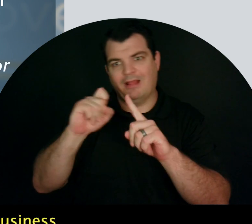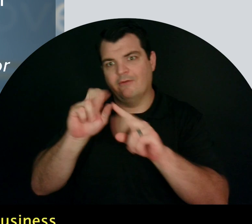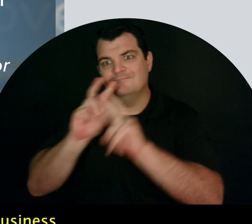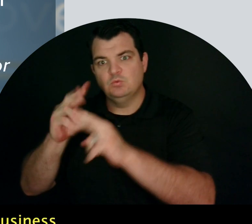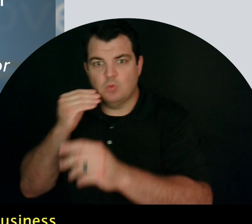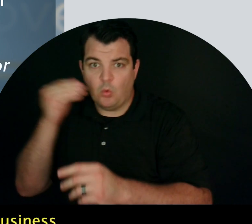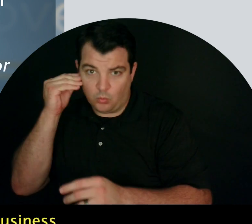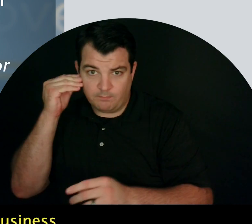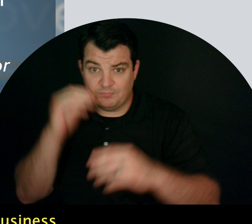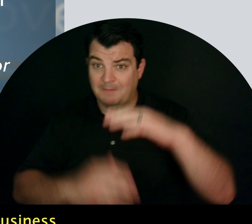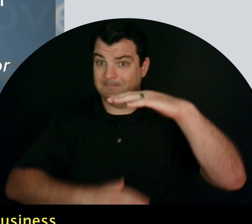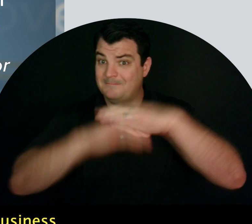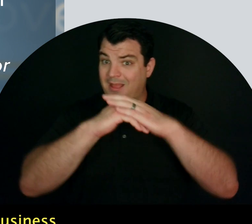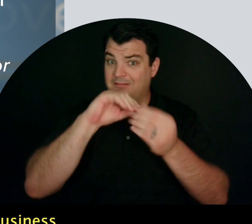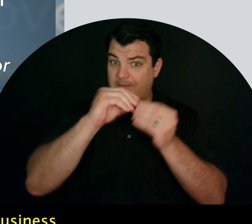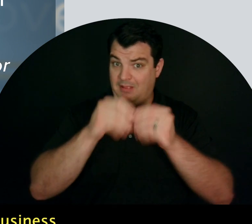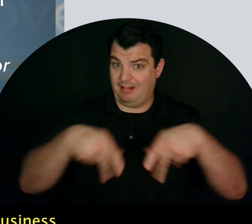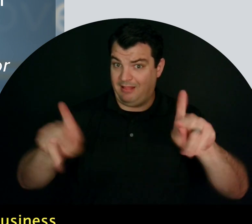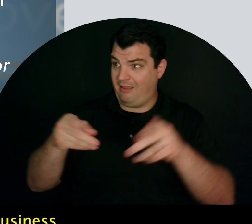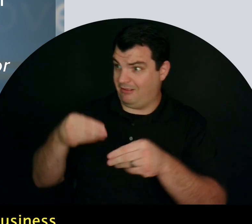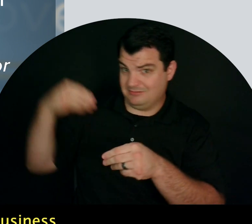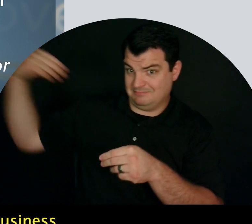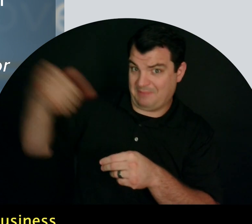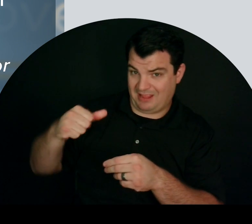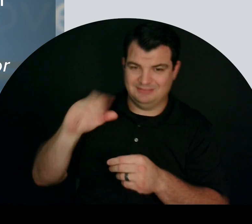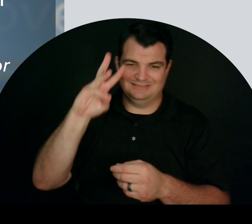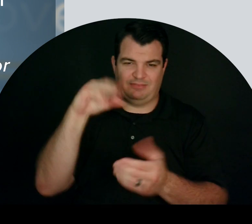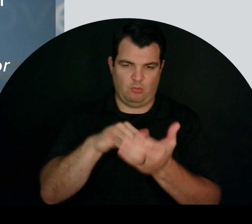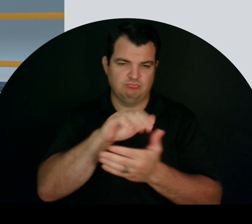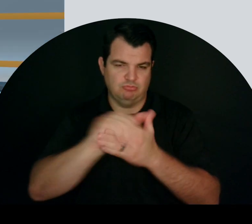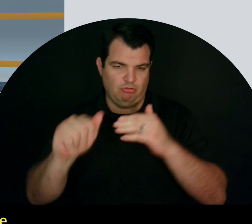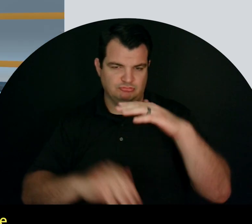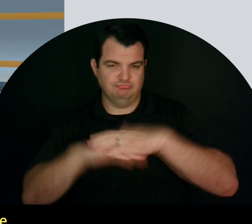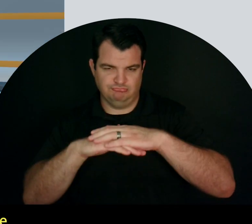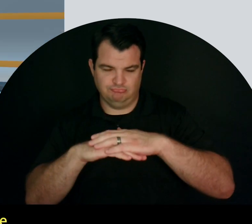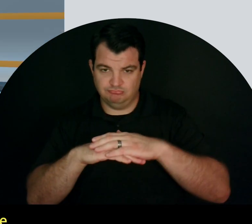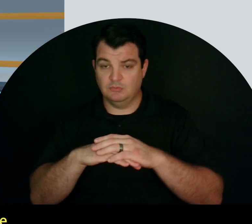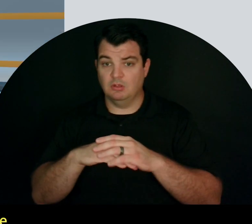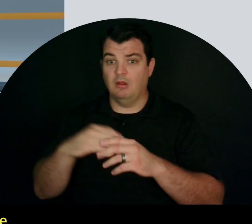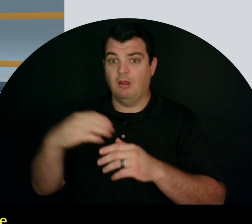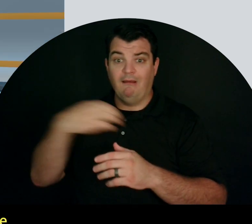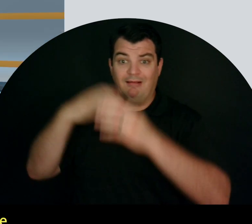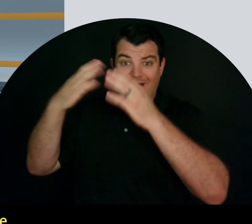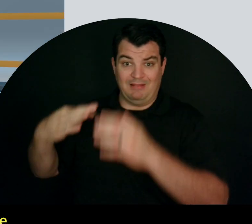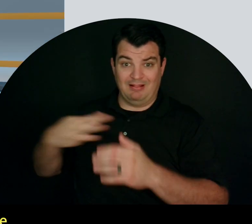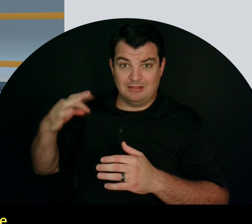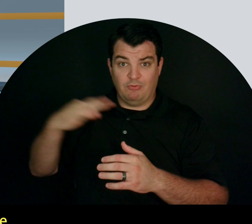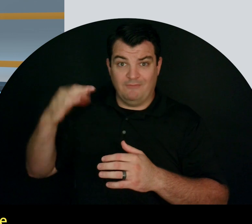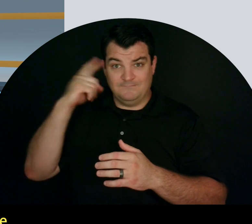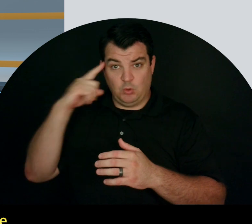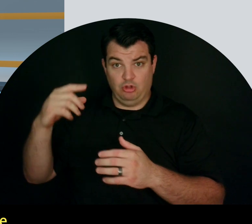including a person or business such as a funeral home. Claimants eligible for reimbursement of crime scene